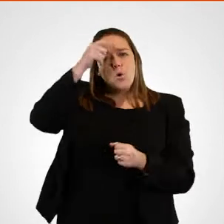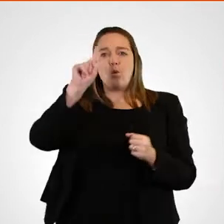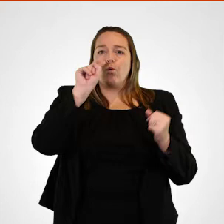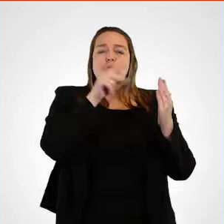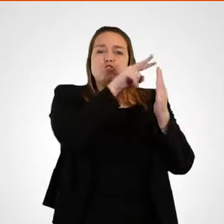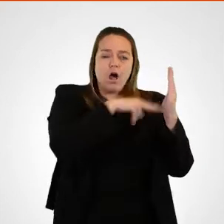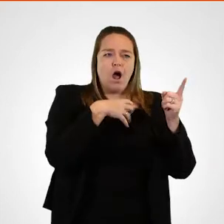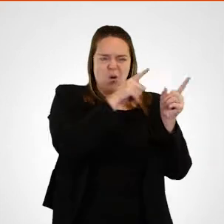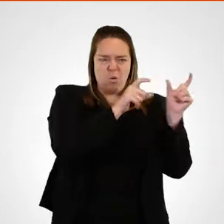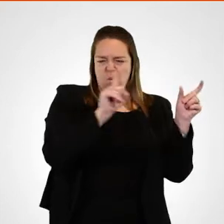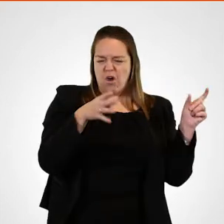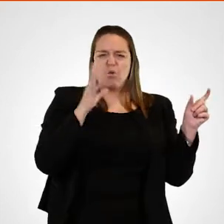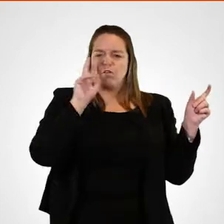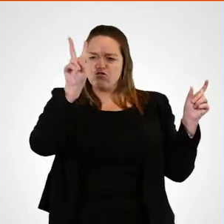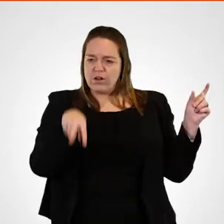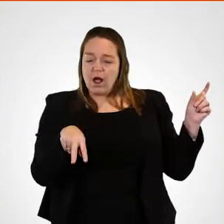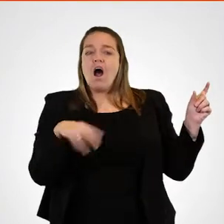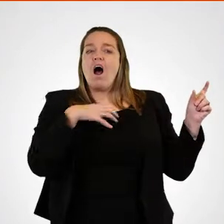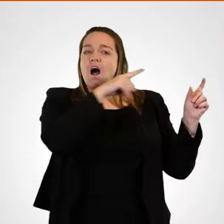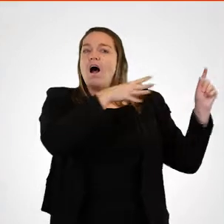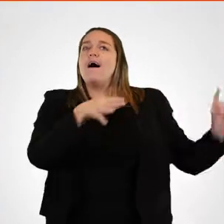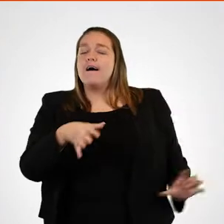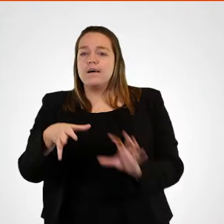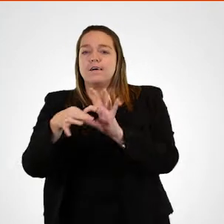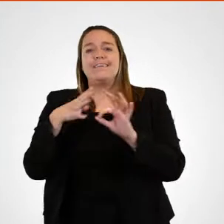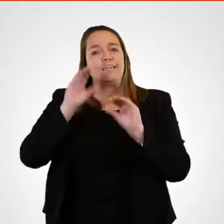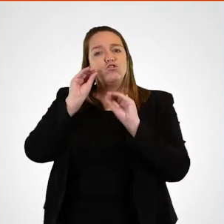and what are these words when we come upon them.